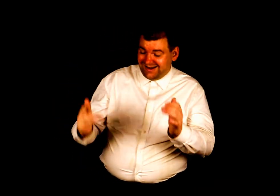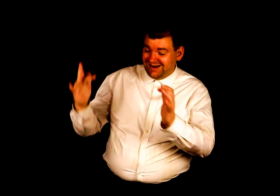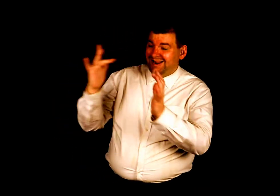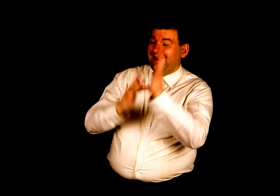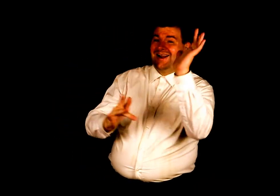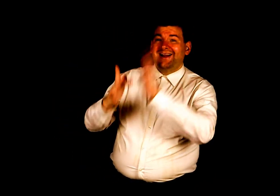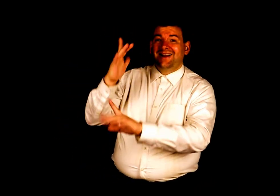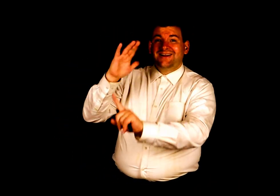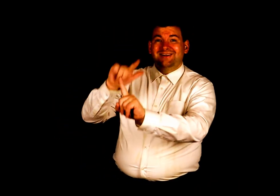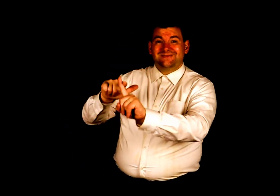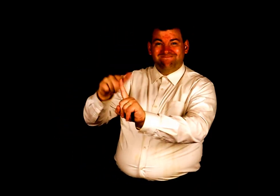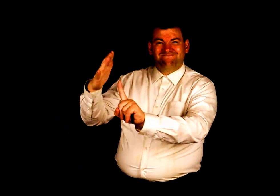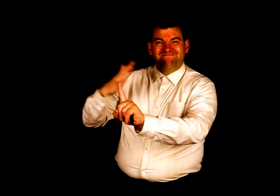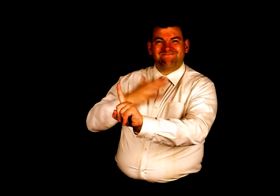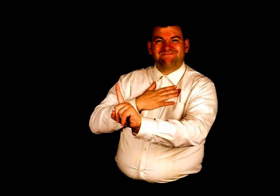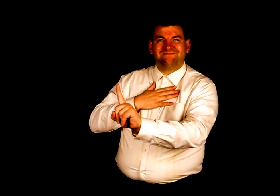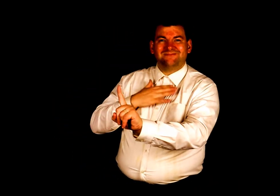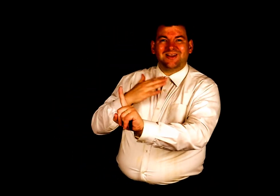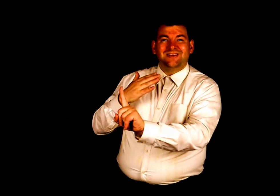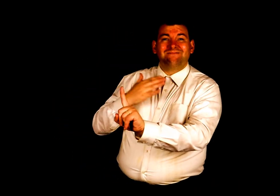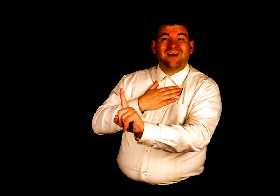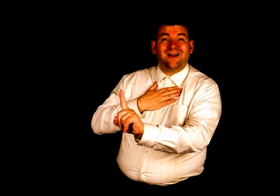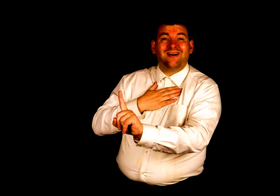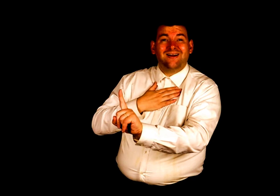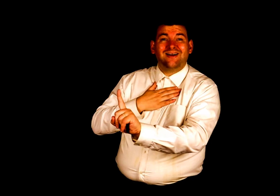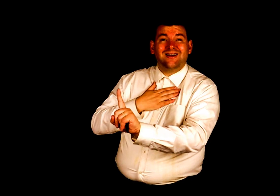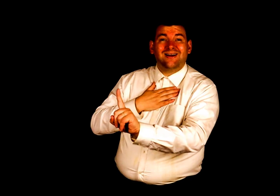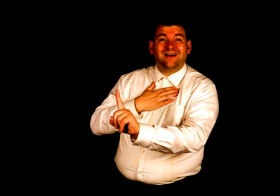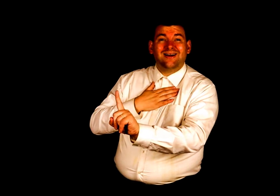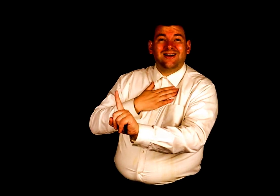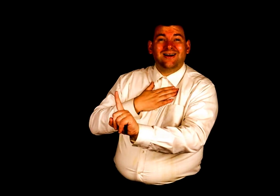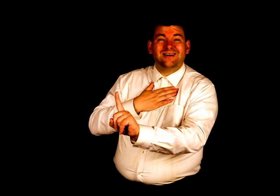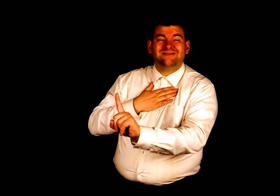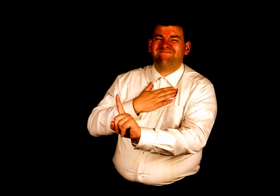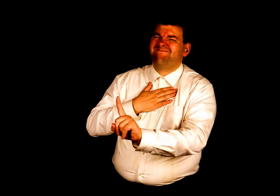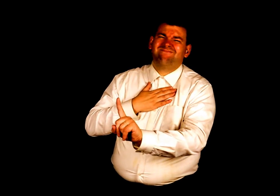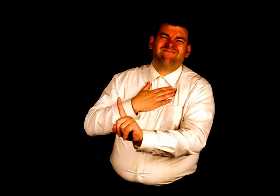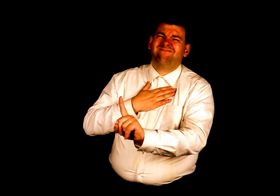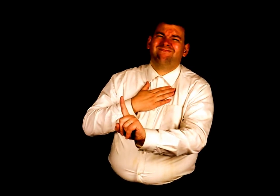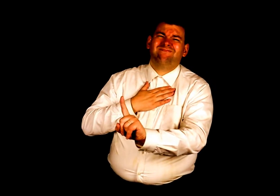And now that He's mine,